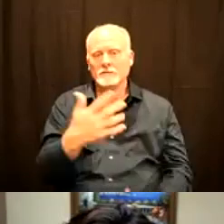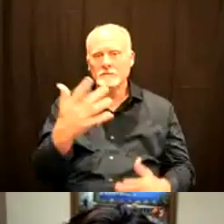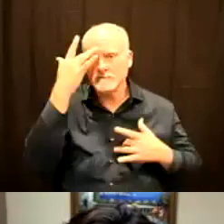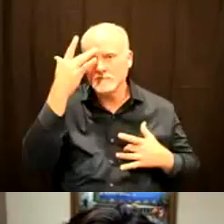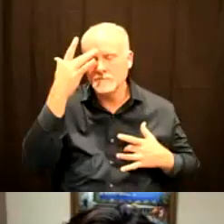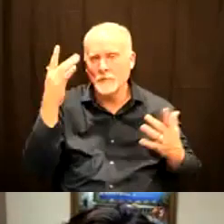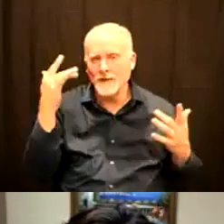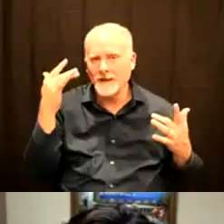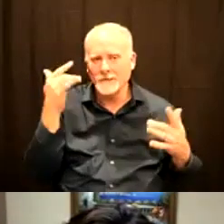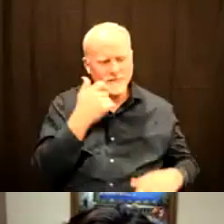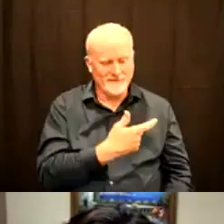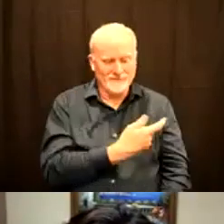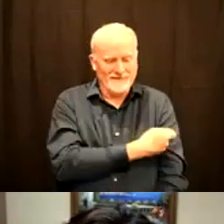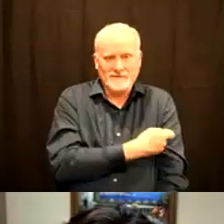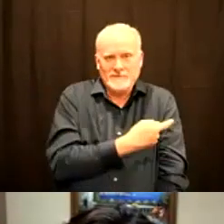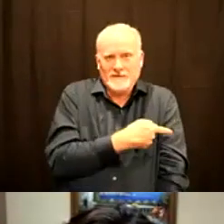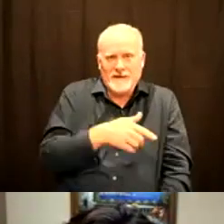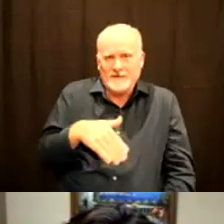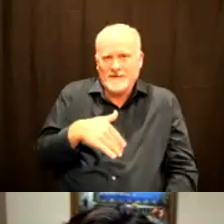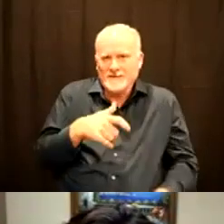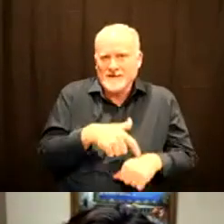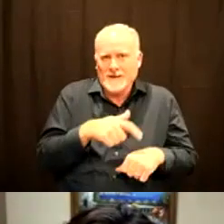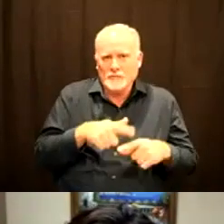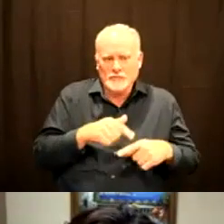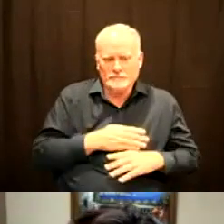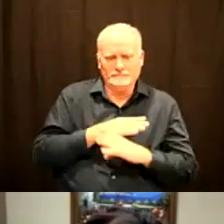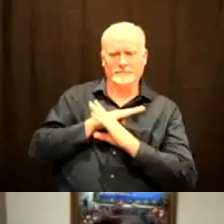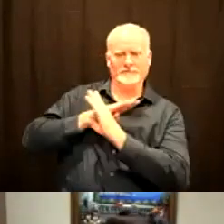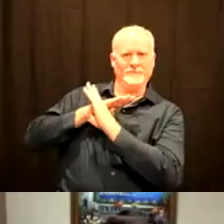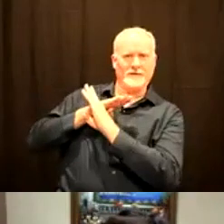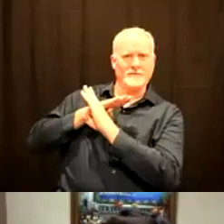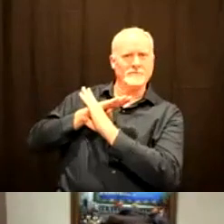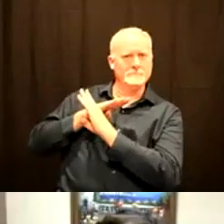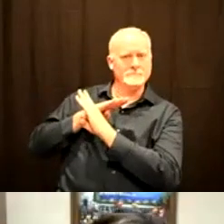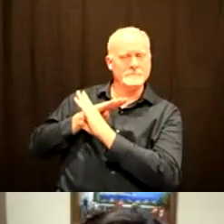the vaccine hasn't had a chance to generate the antibodies from that dose the first dose can be